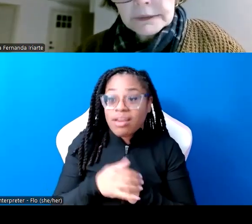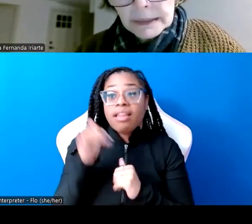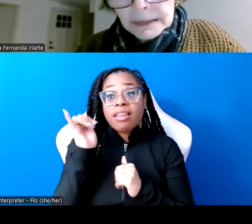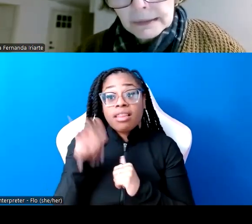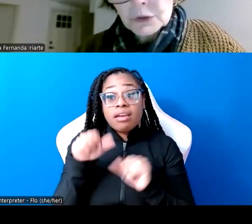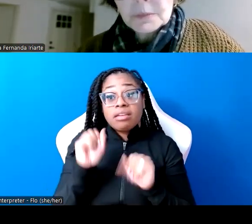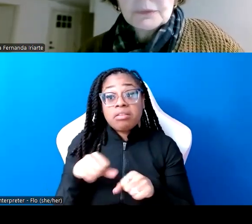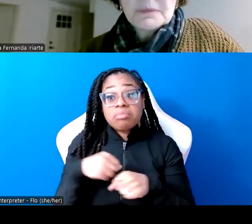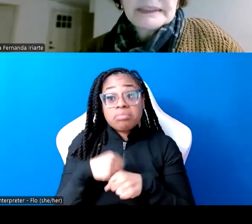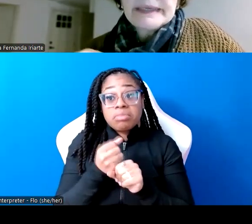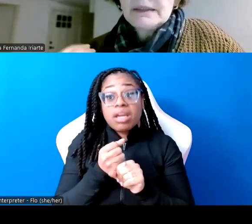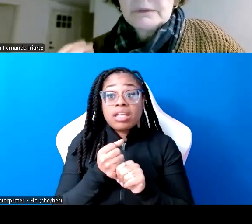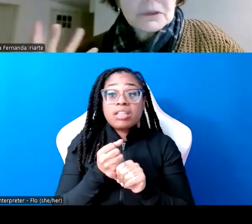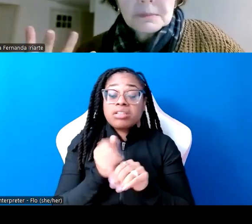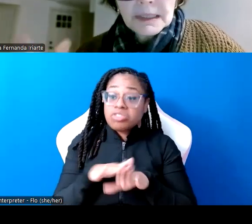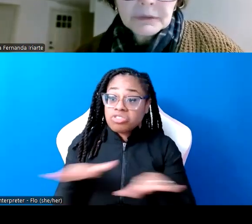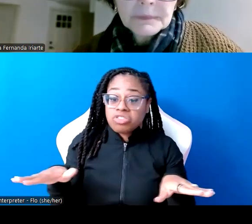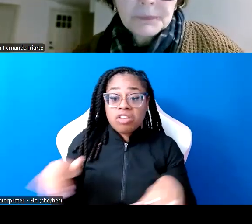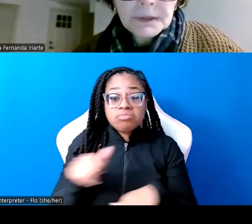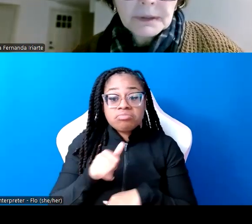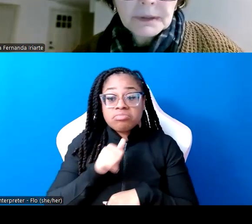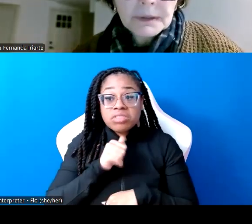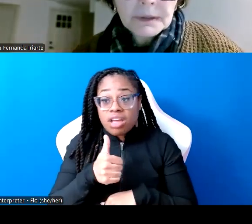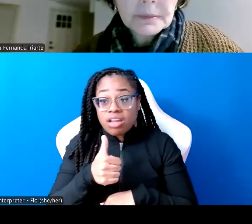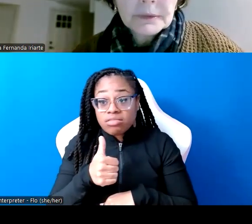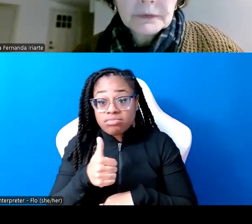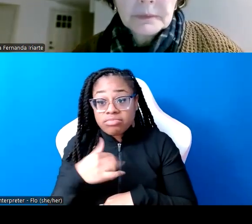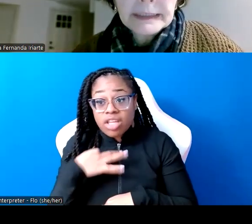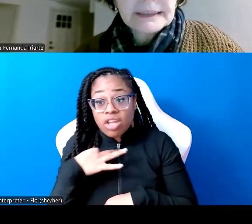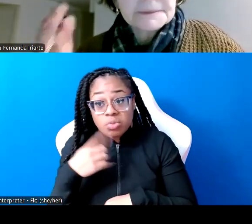ineligible for medical or a spouse ineligible for Medi-Cal.